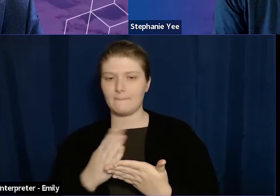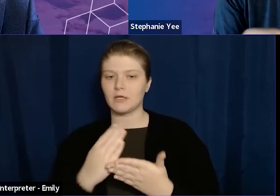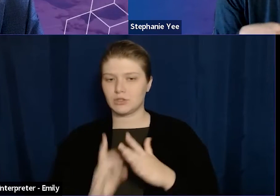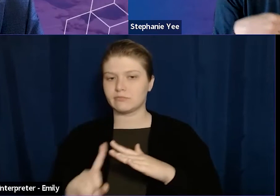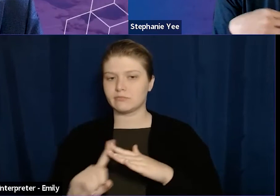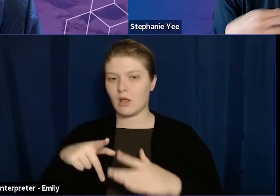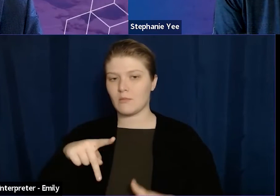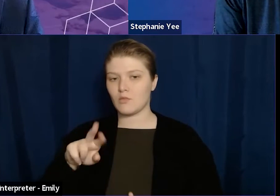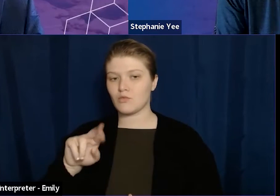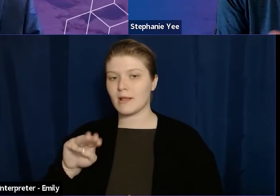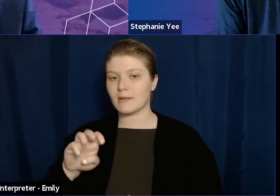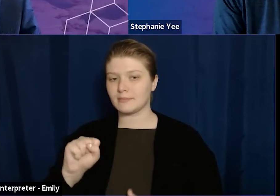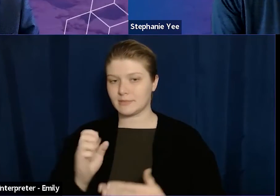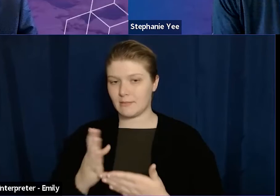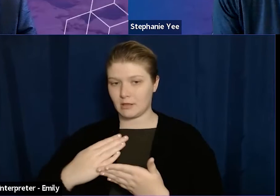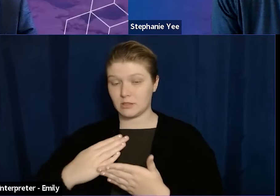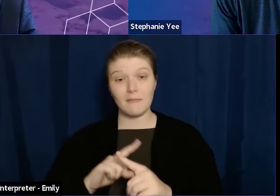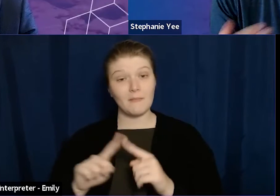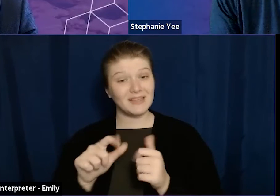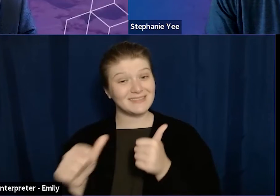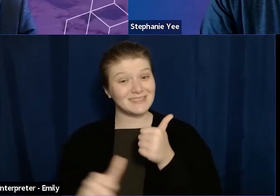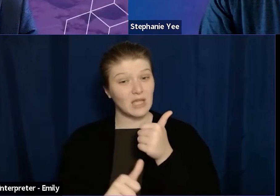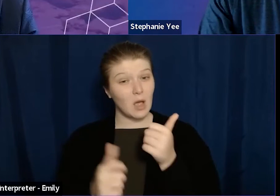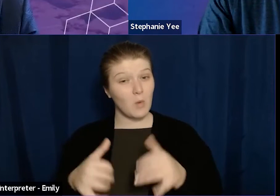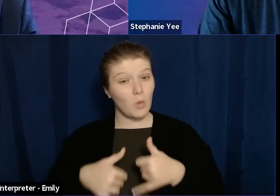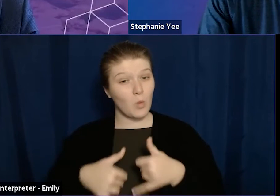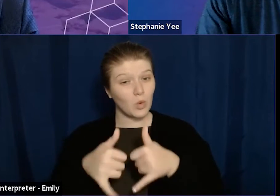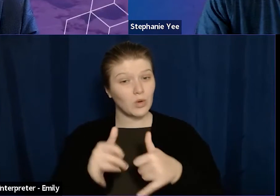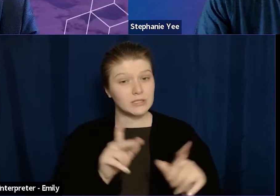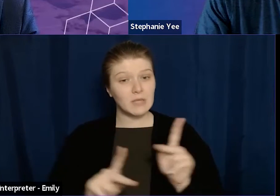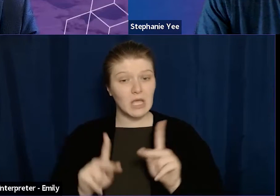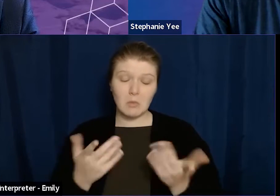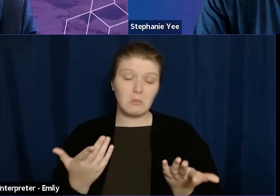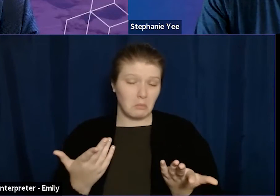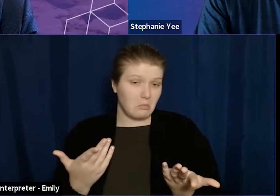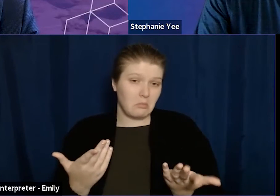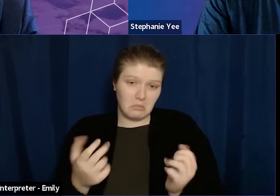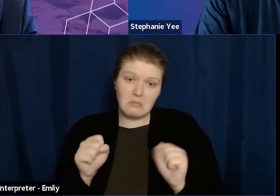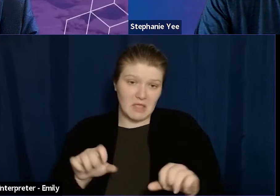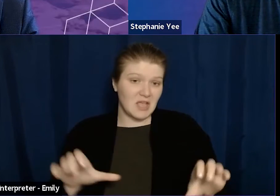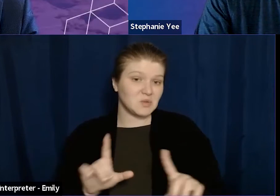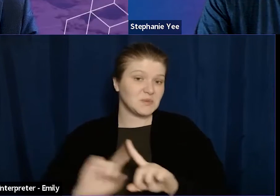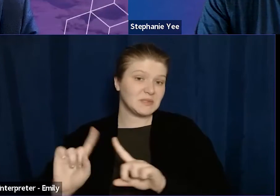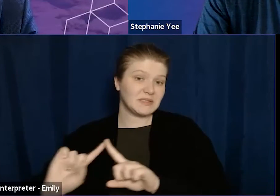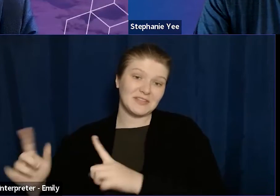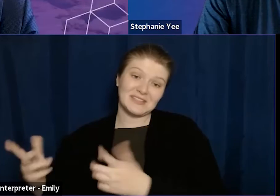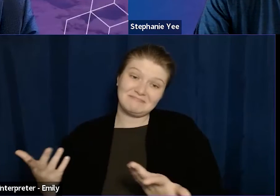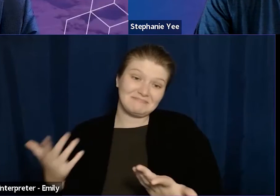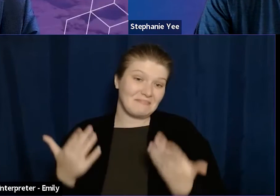But sub-awards people can do those differently. So maybe I just don't under the question.